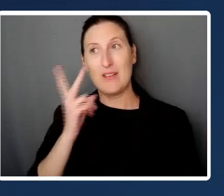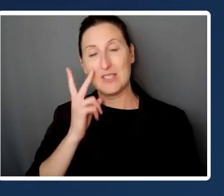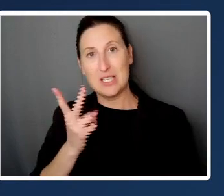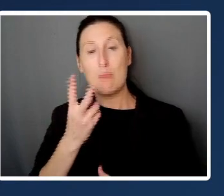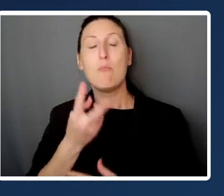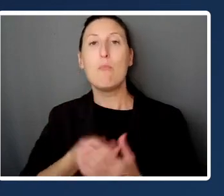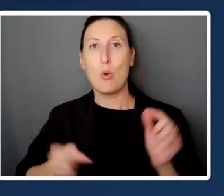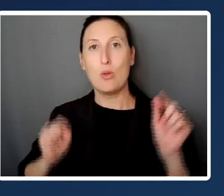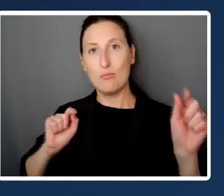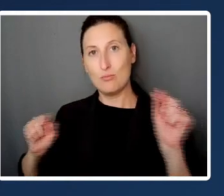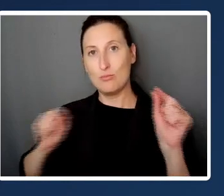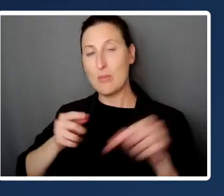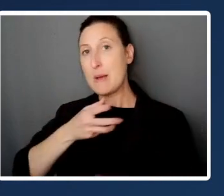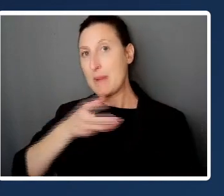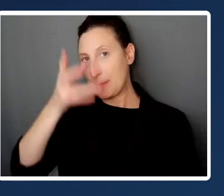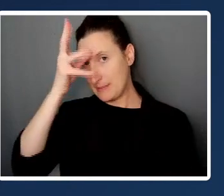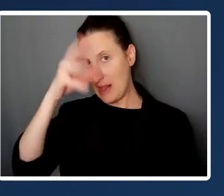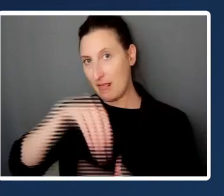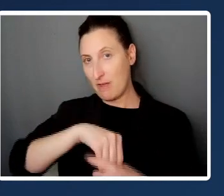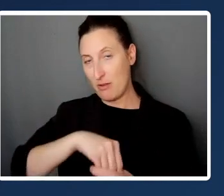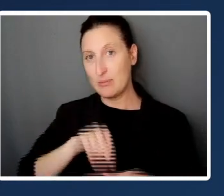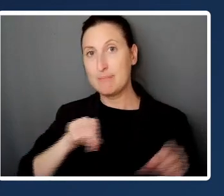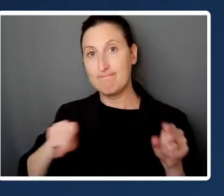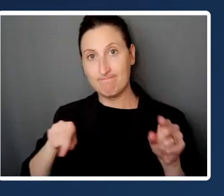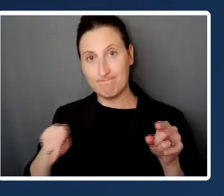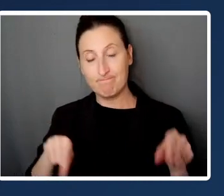Kathleen Pool: And I'll just add that we only